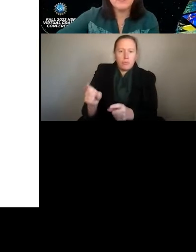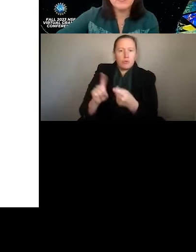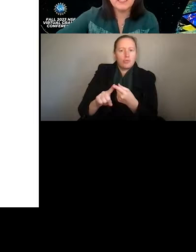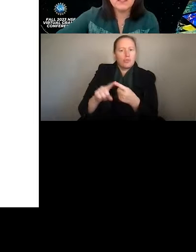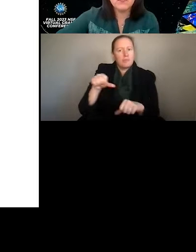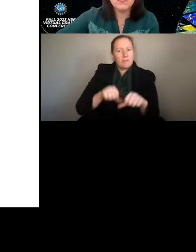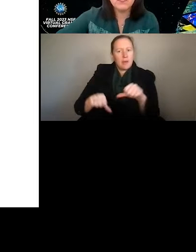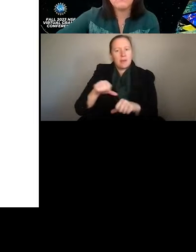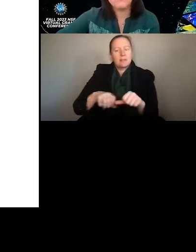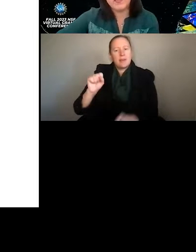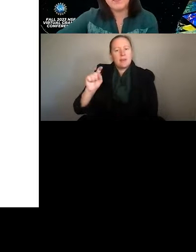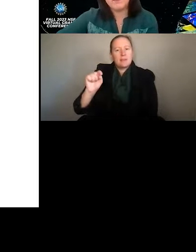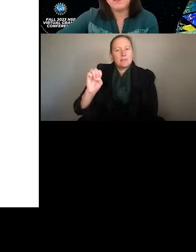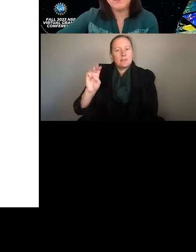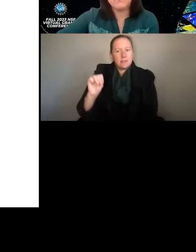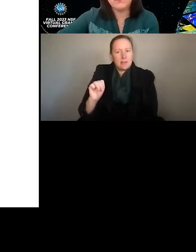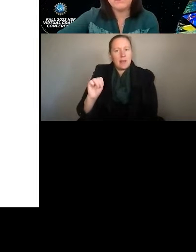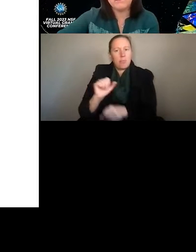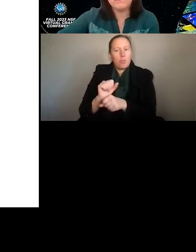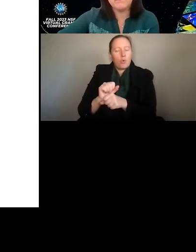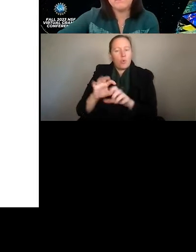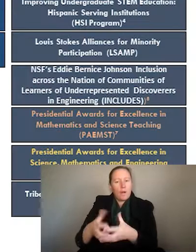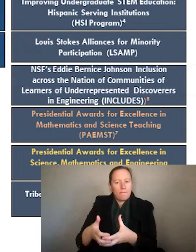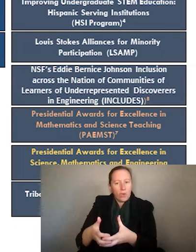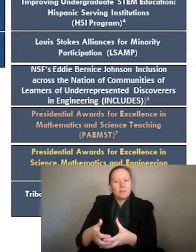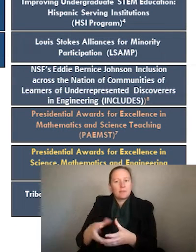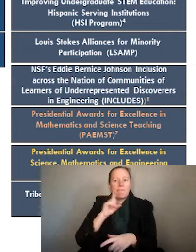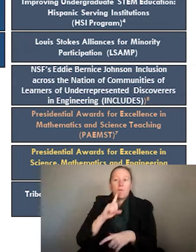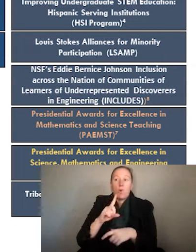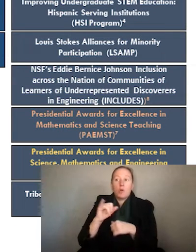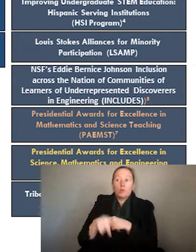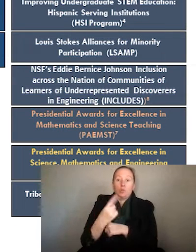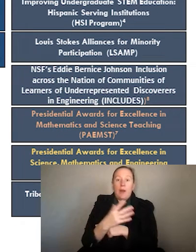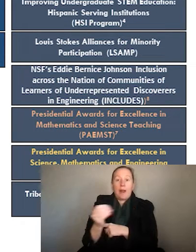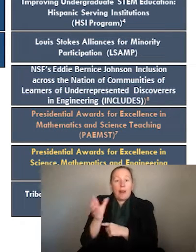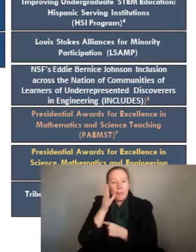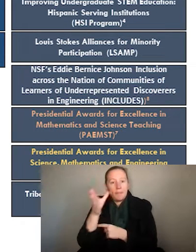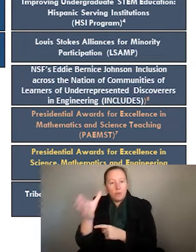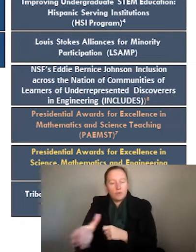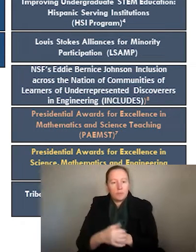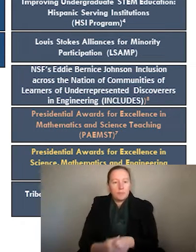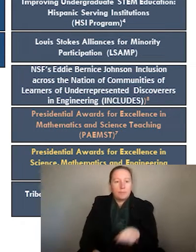the industries of today and the future. This is our BCS slide.